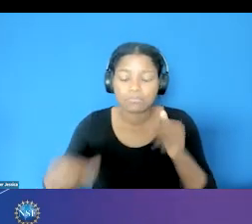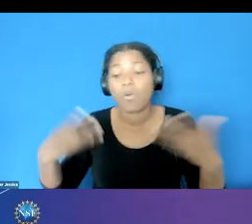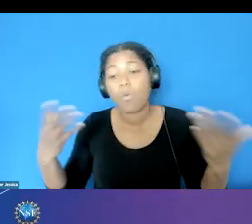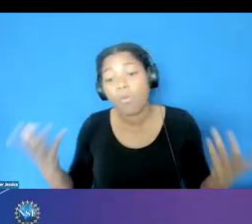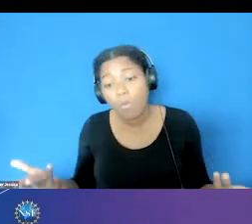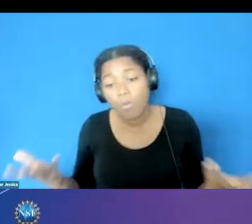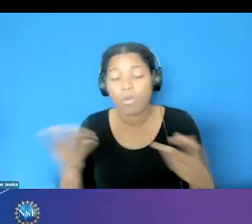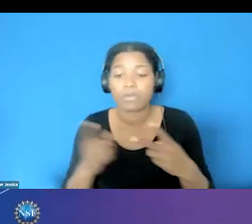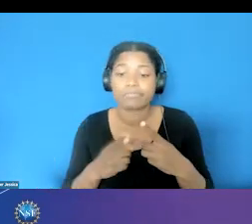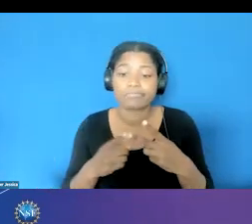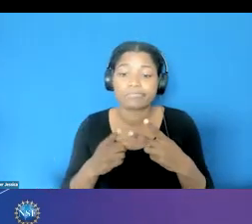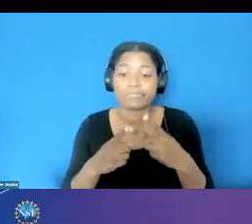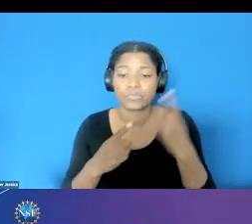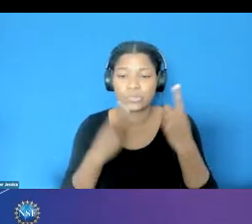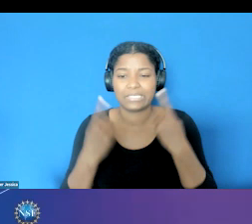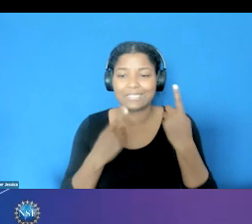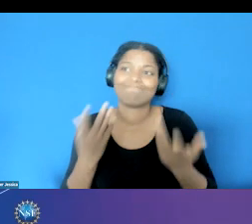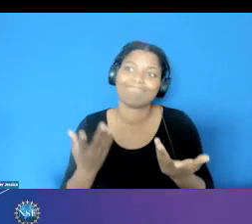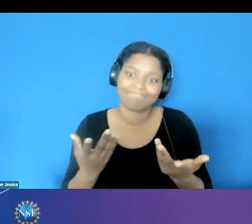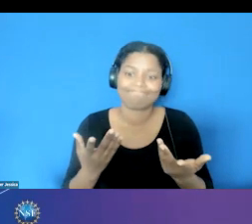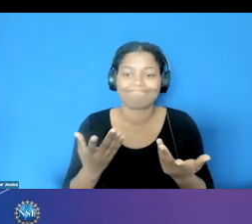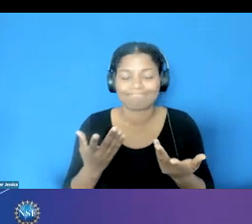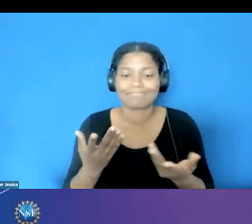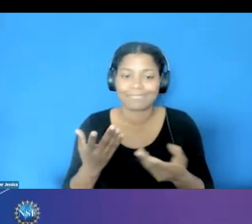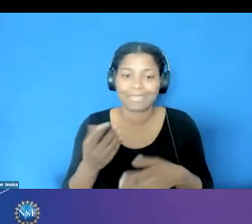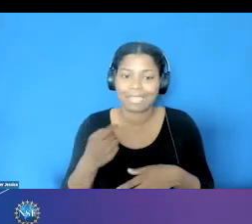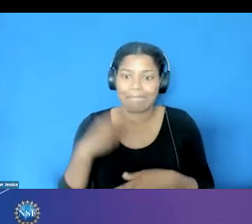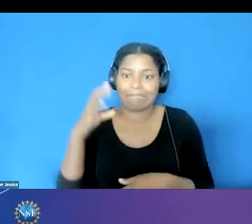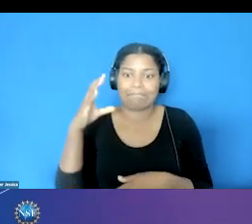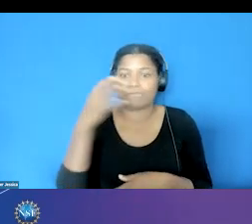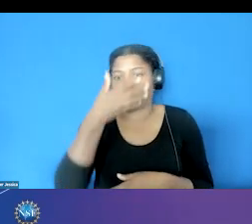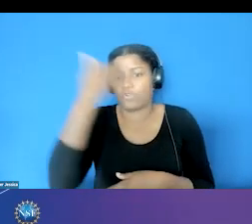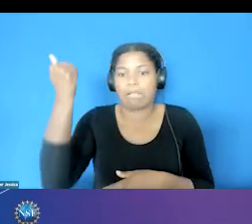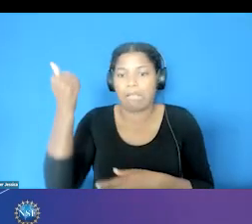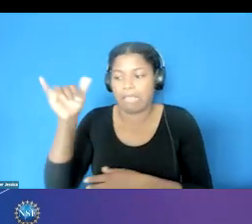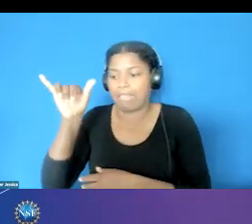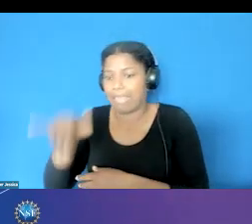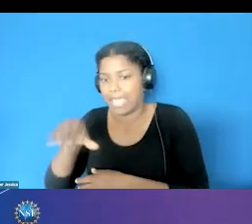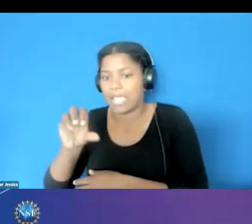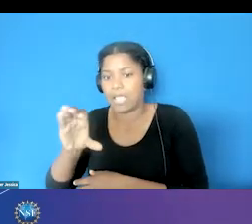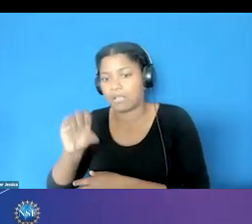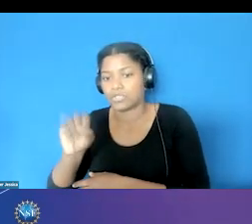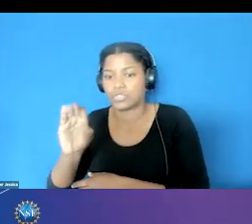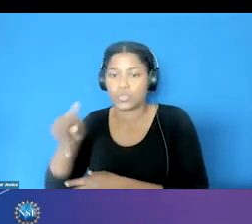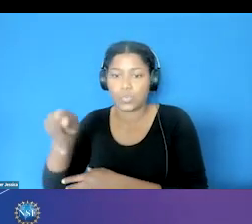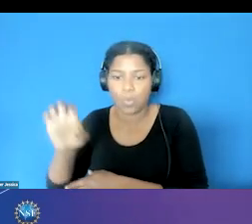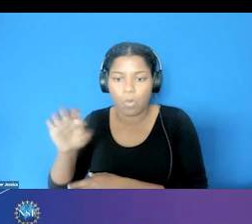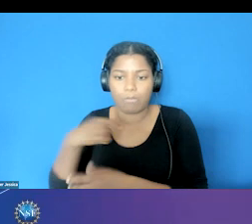Or you translate that into, oh, yes, I didn't do this scope. I'm still crunching numbers.